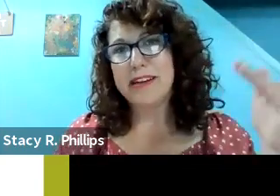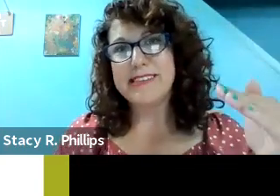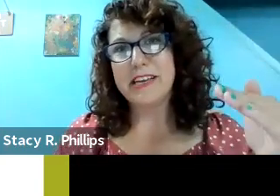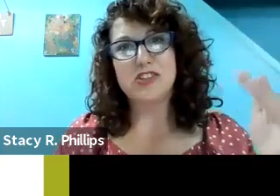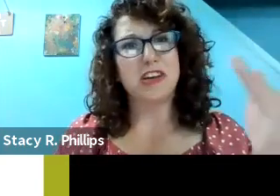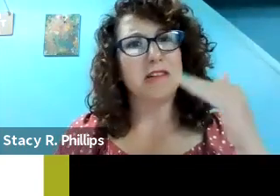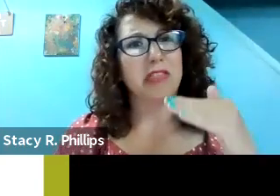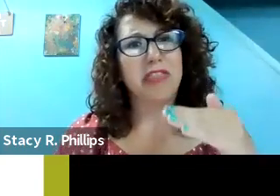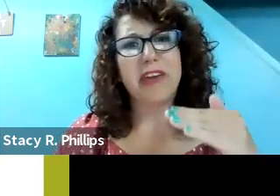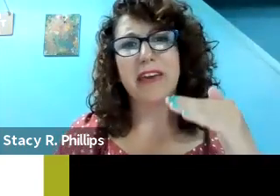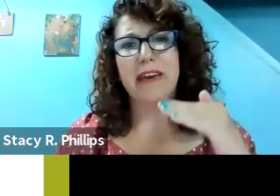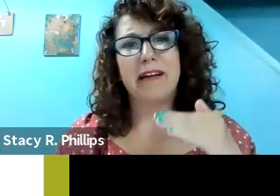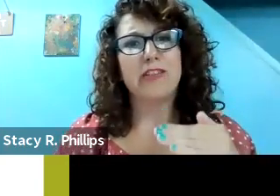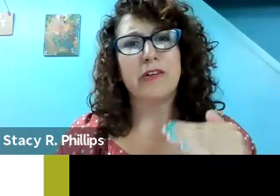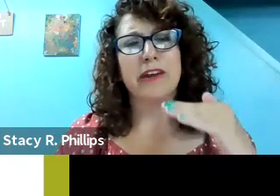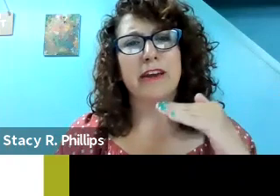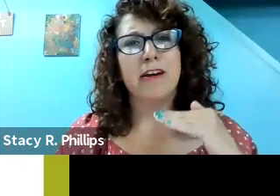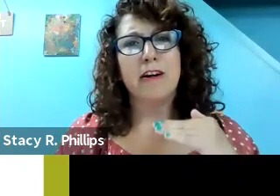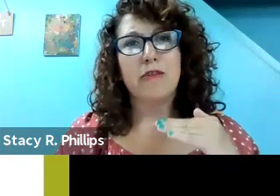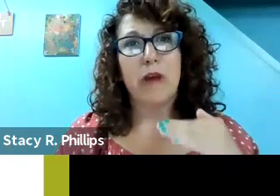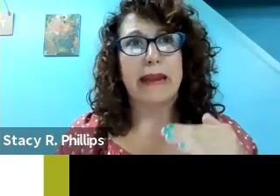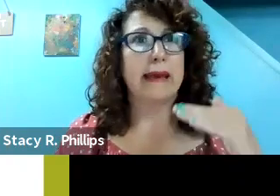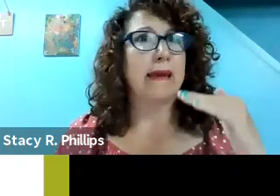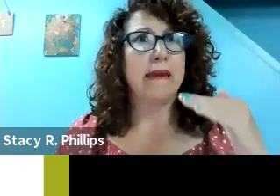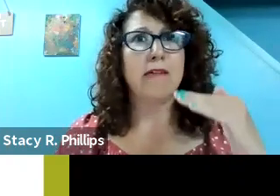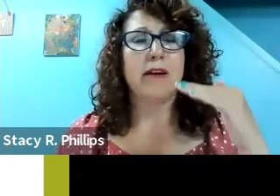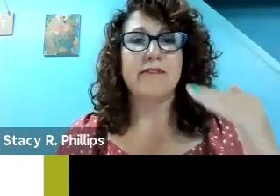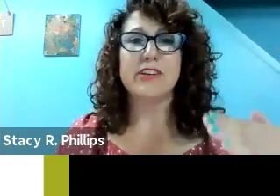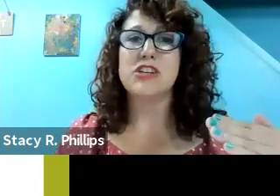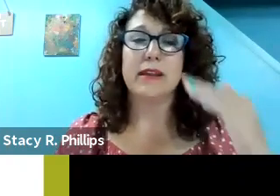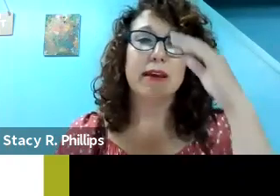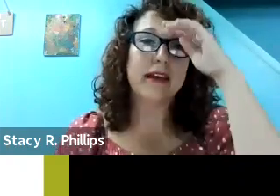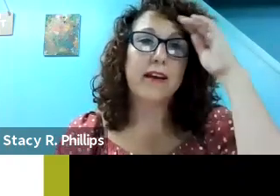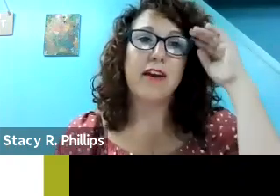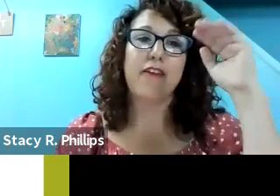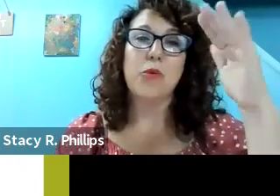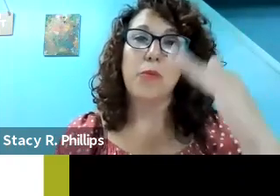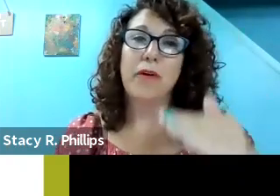organization thinking, learning, writing, hearing vision. If you